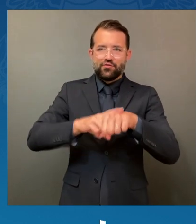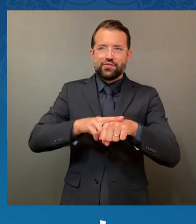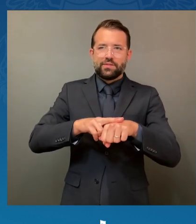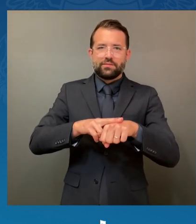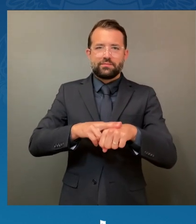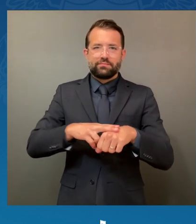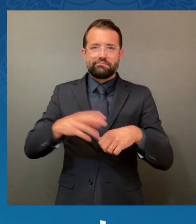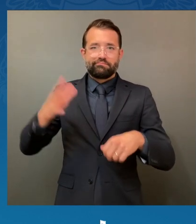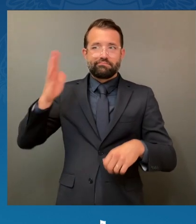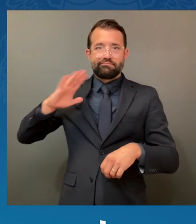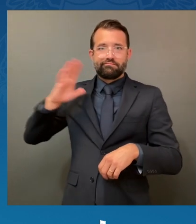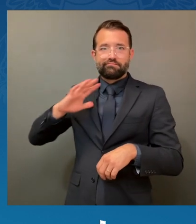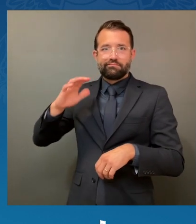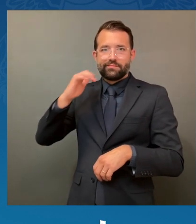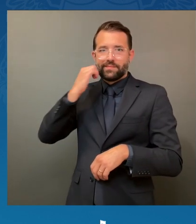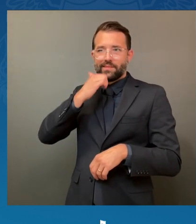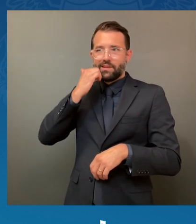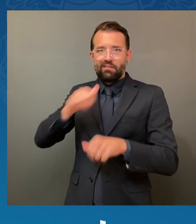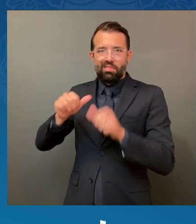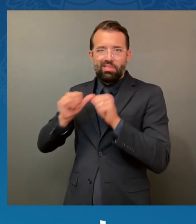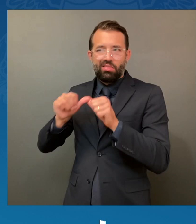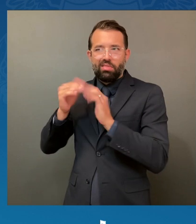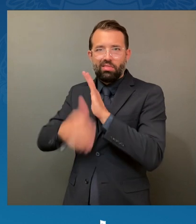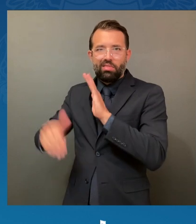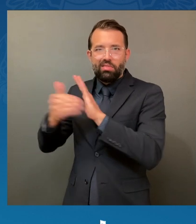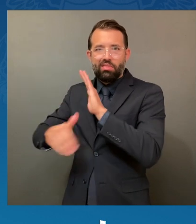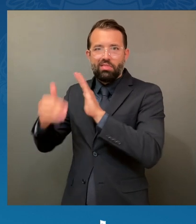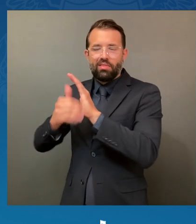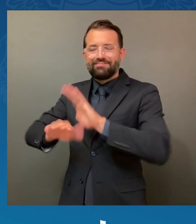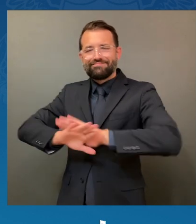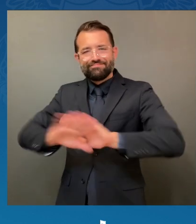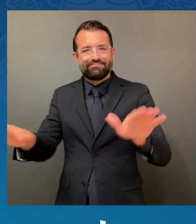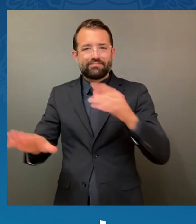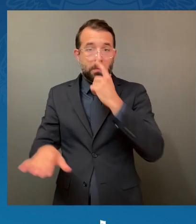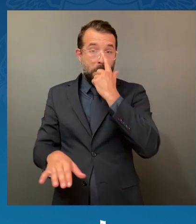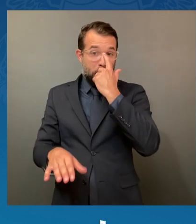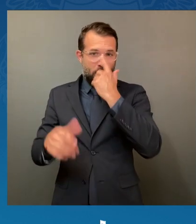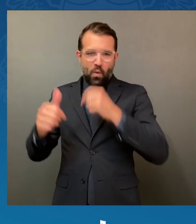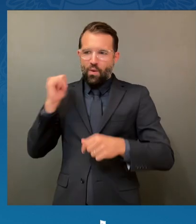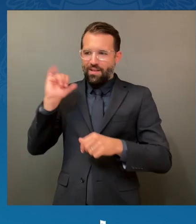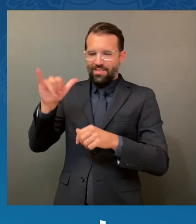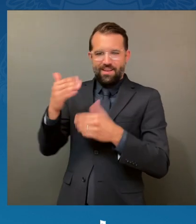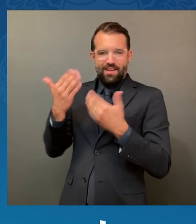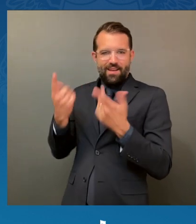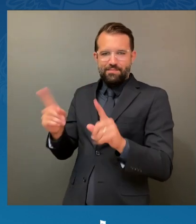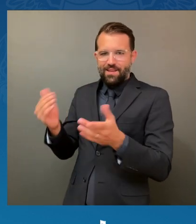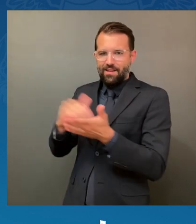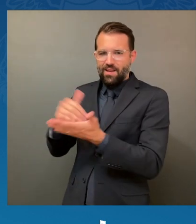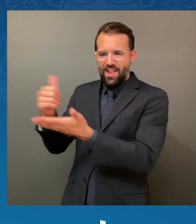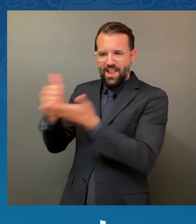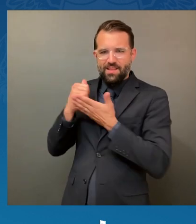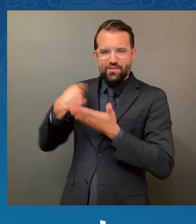You are reminding us not only of our past but, in such an important way,